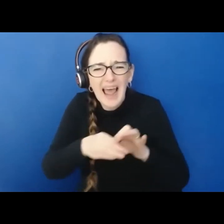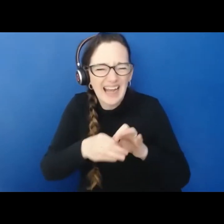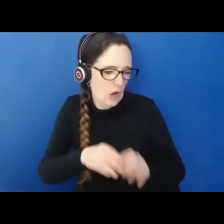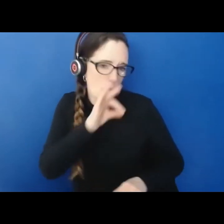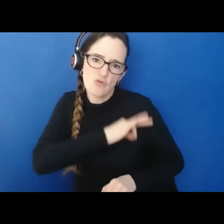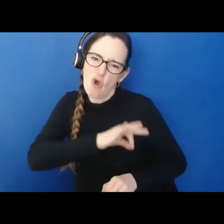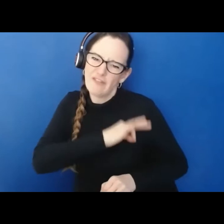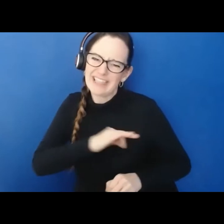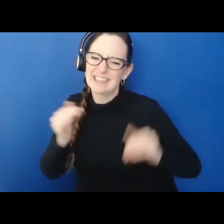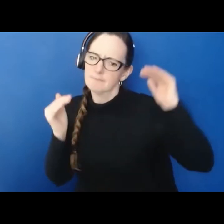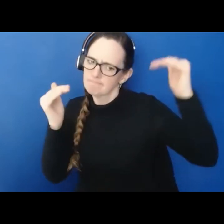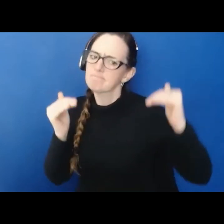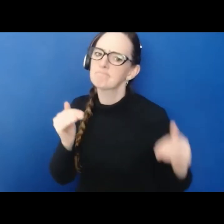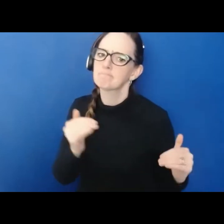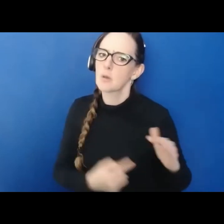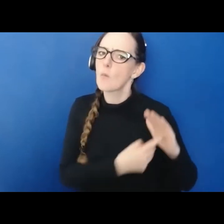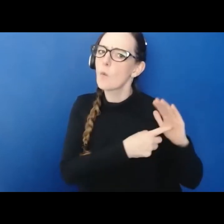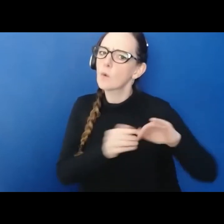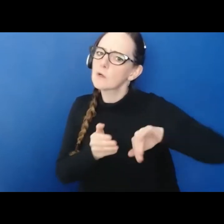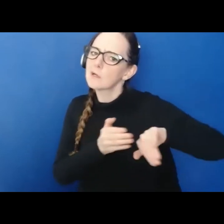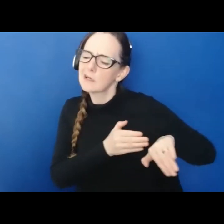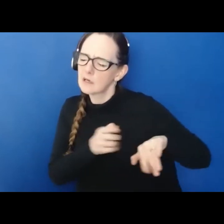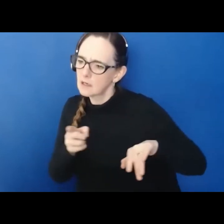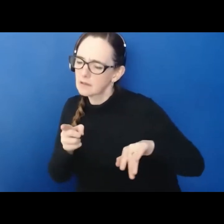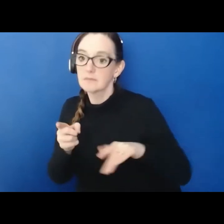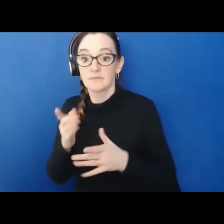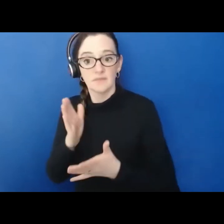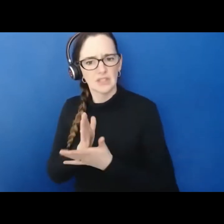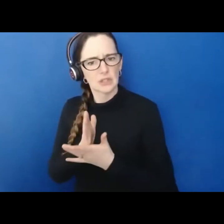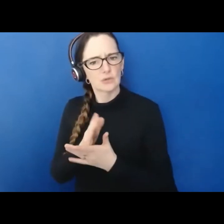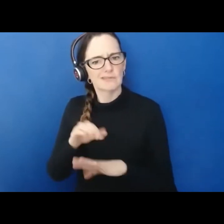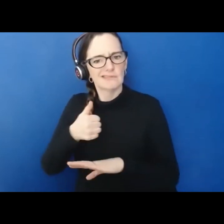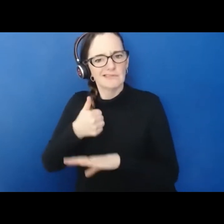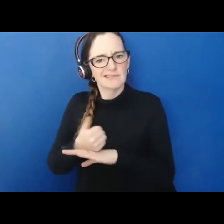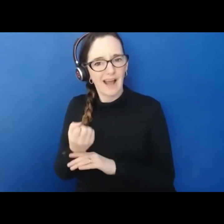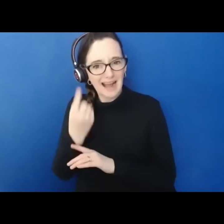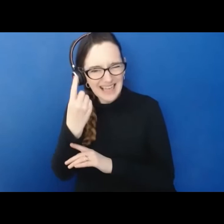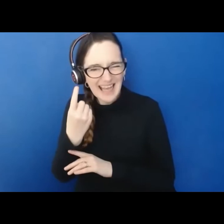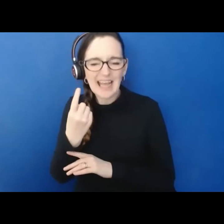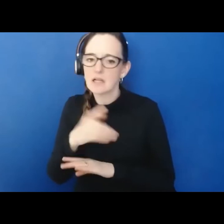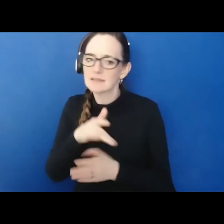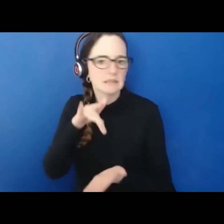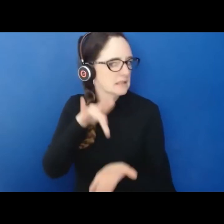So, the original idea of Black Swan was a kind of decentralised critical autonomous